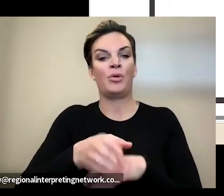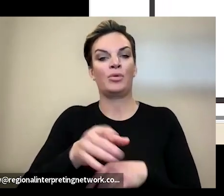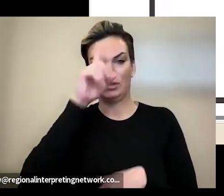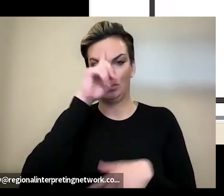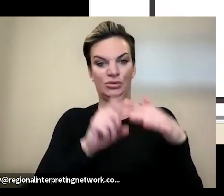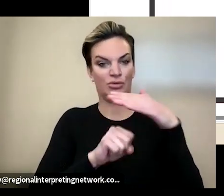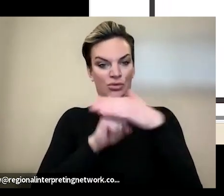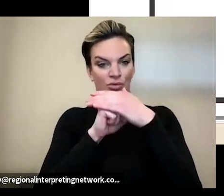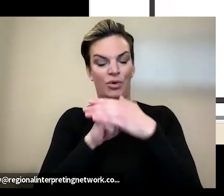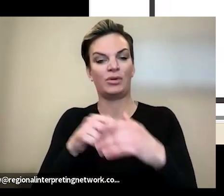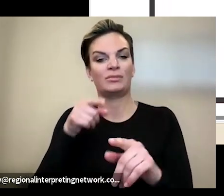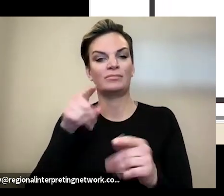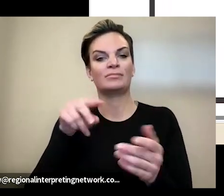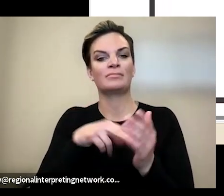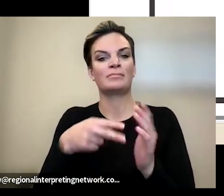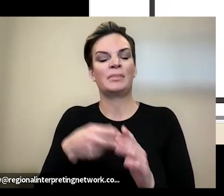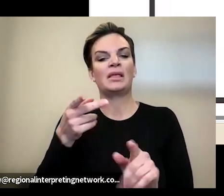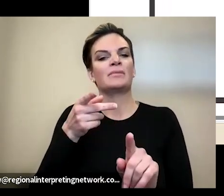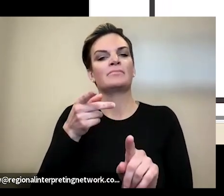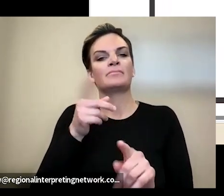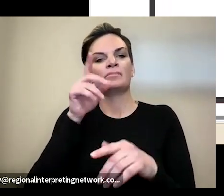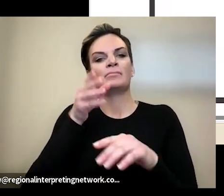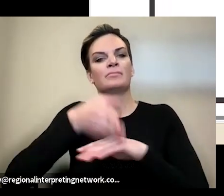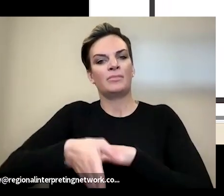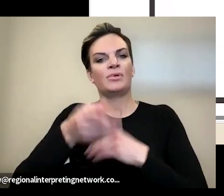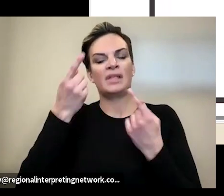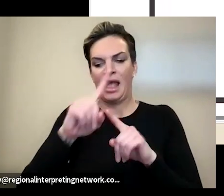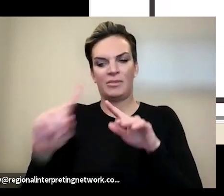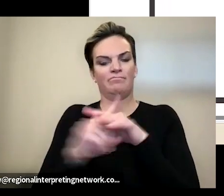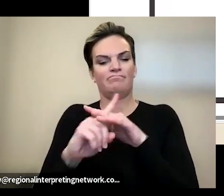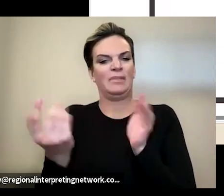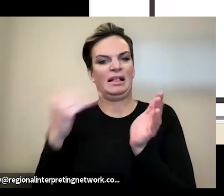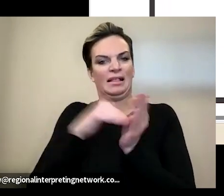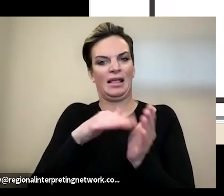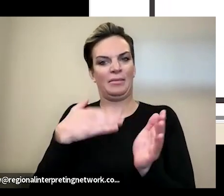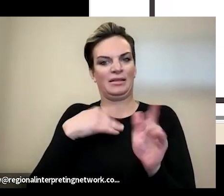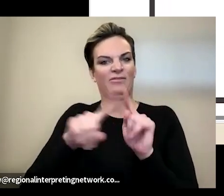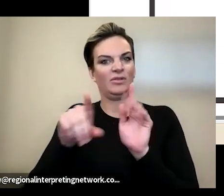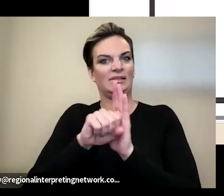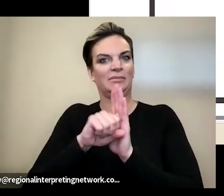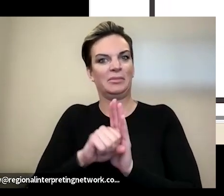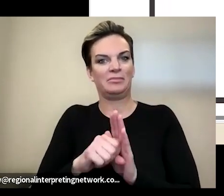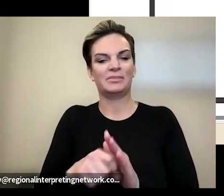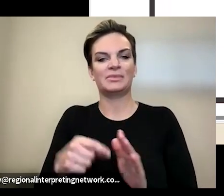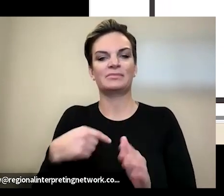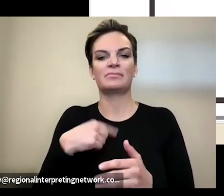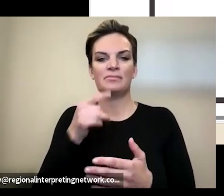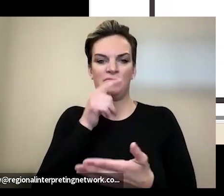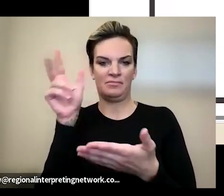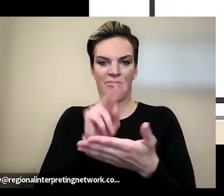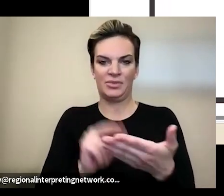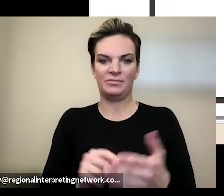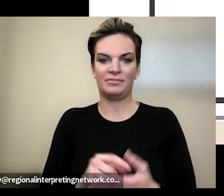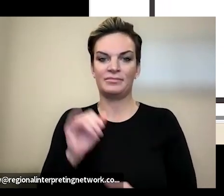it really just means reactivation of symptoms. So I'll read the study part - the original study was at